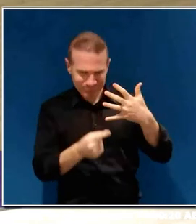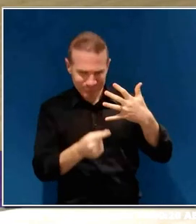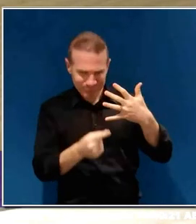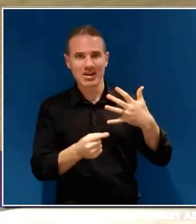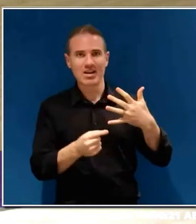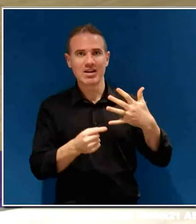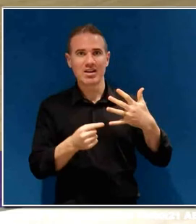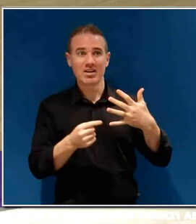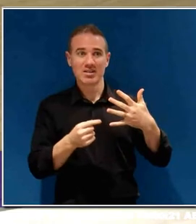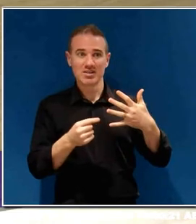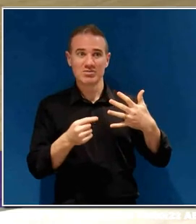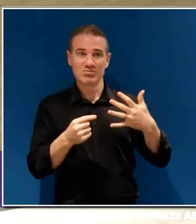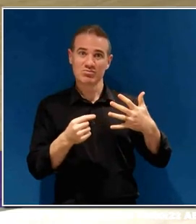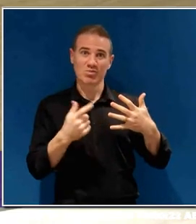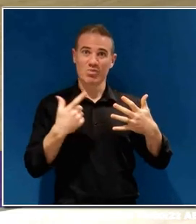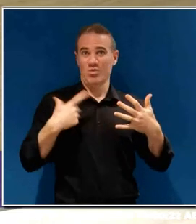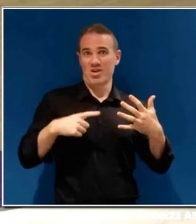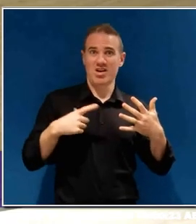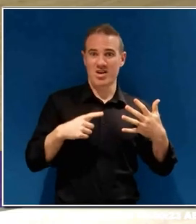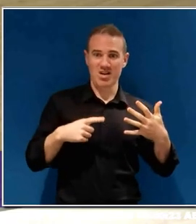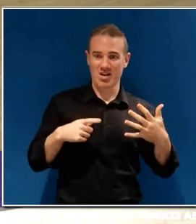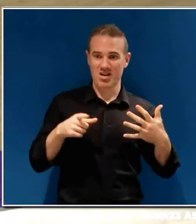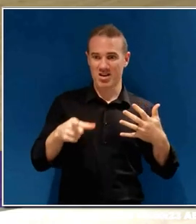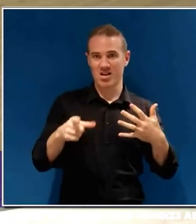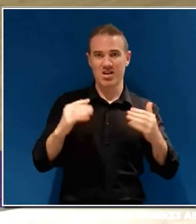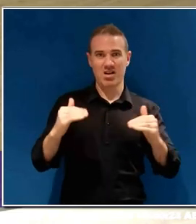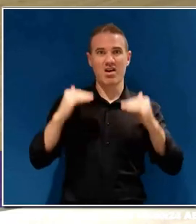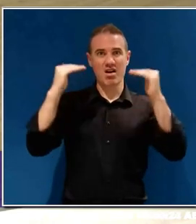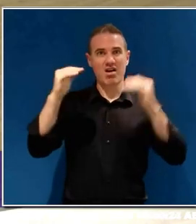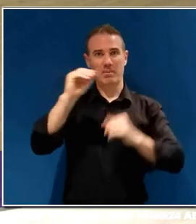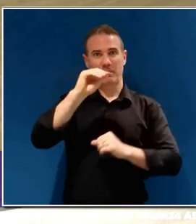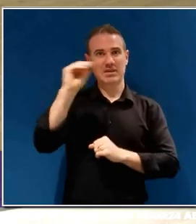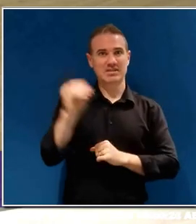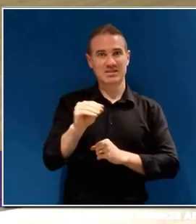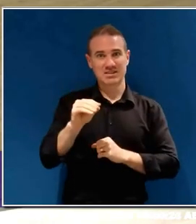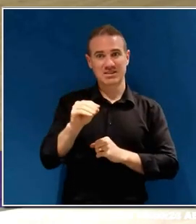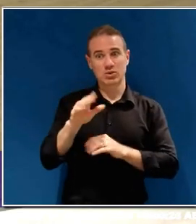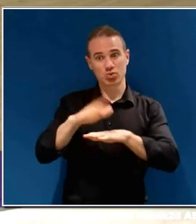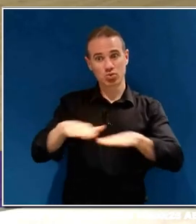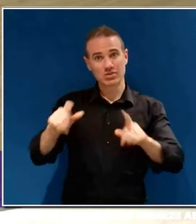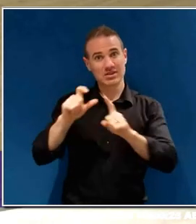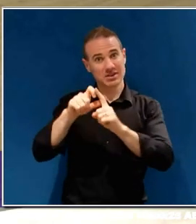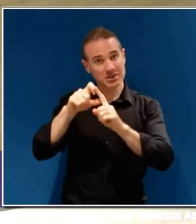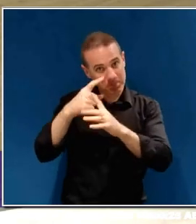subject to exclusionary discipline.